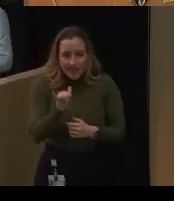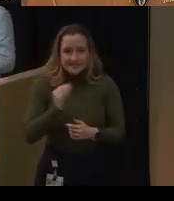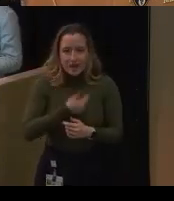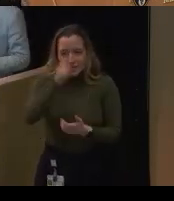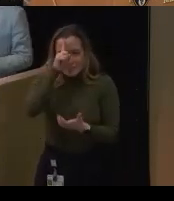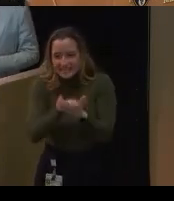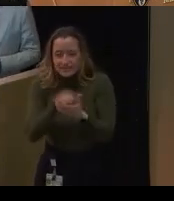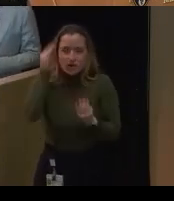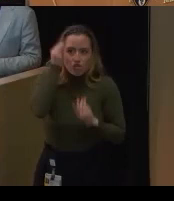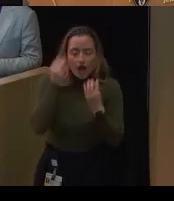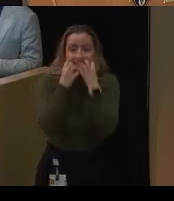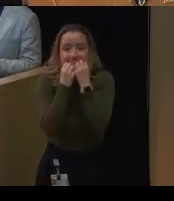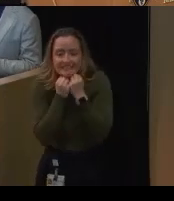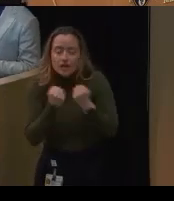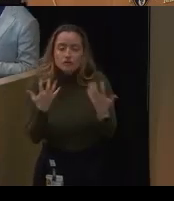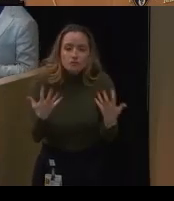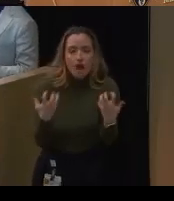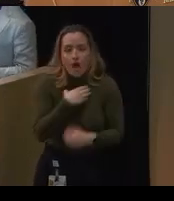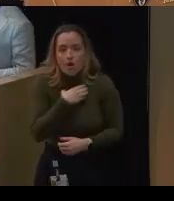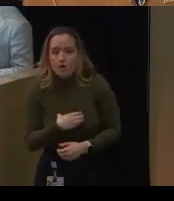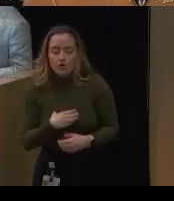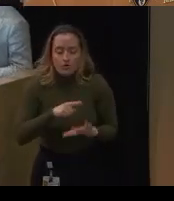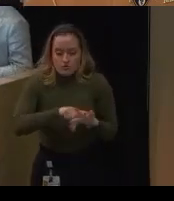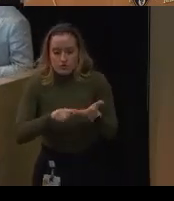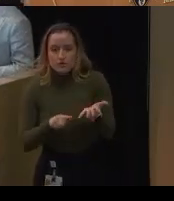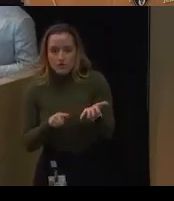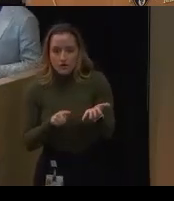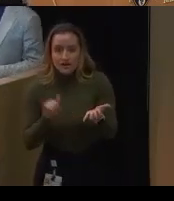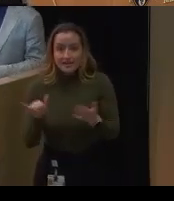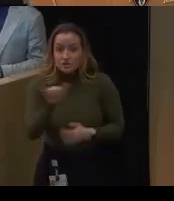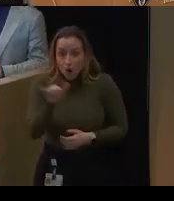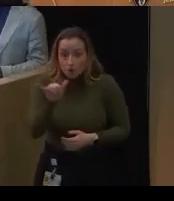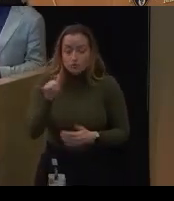desires intentions wishes across a wide variety of stimulus presentation formats